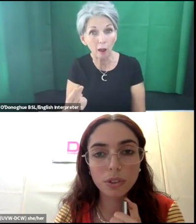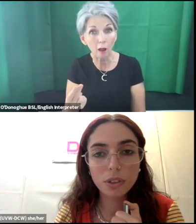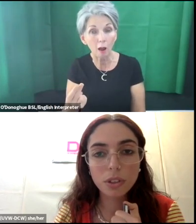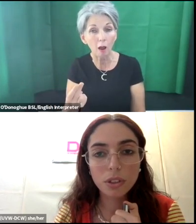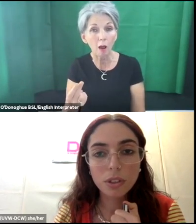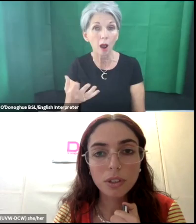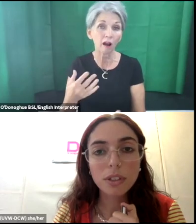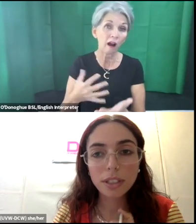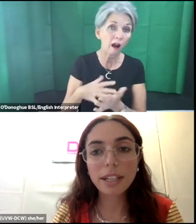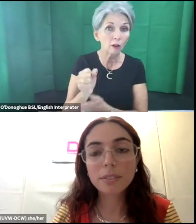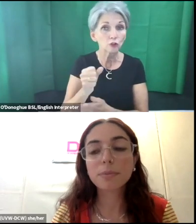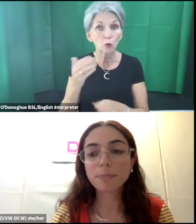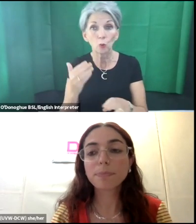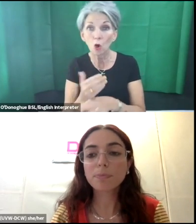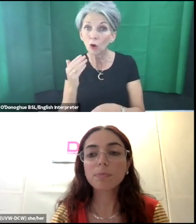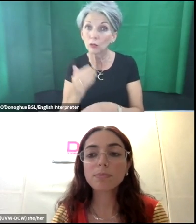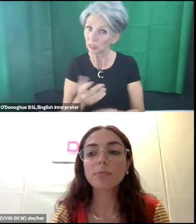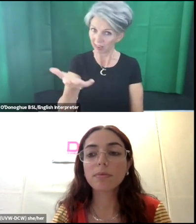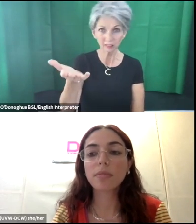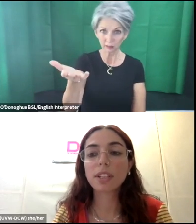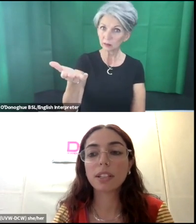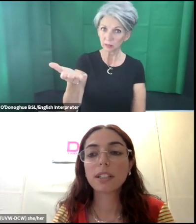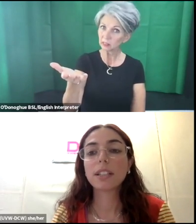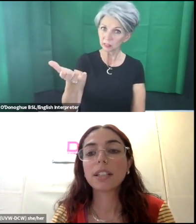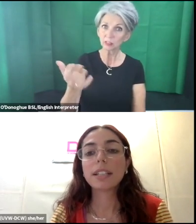Yeah, yeah. If you'd to speak to that element, that'd be great.